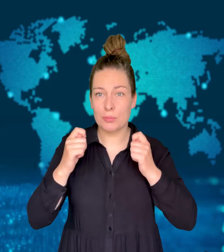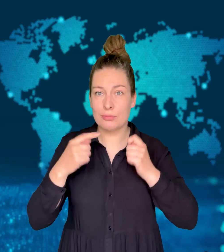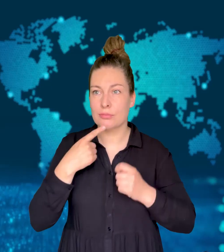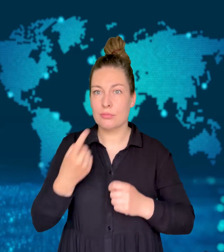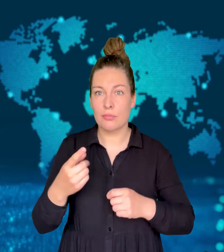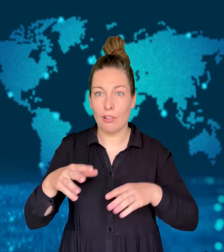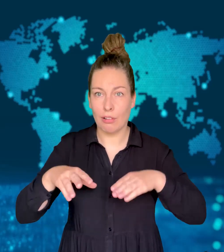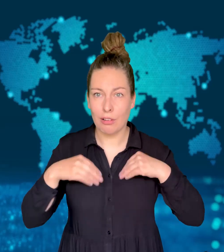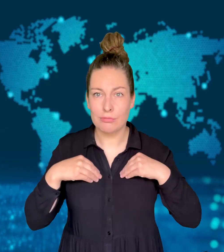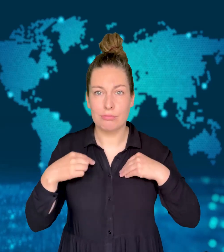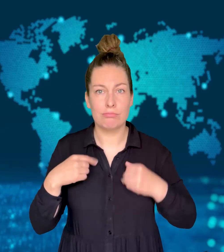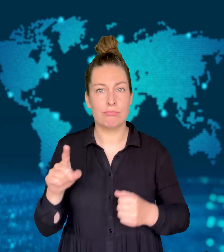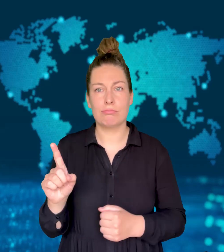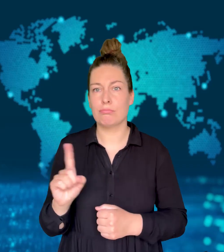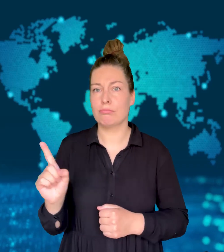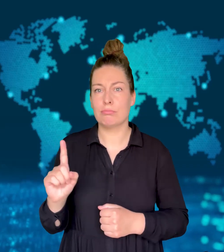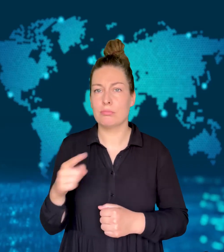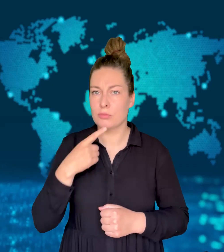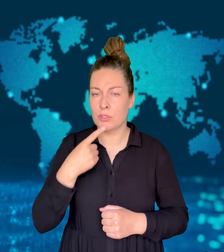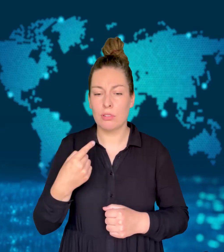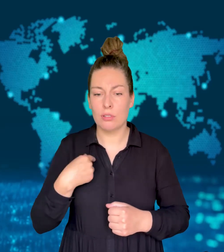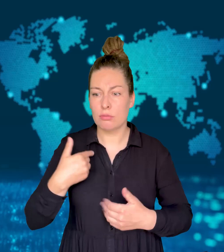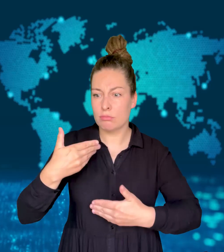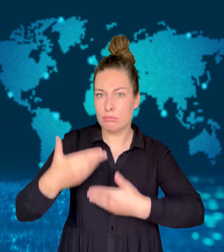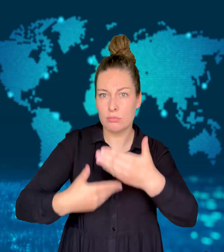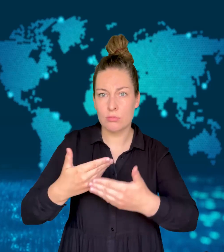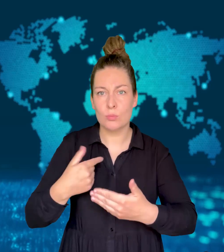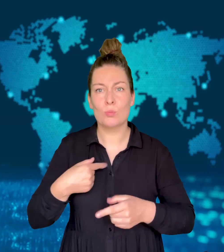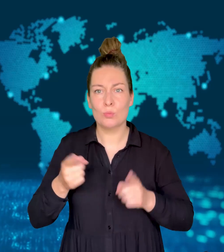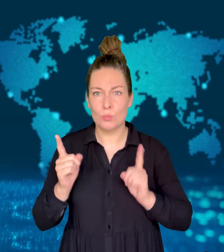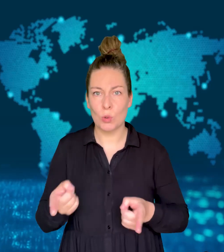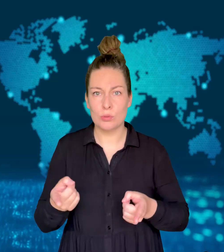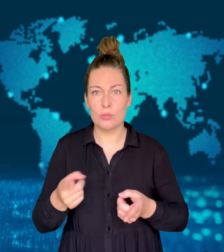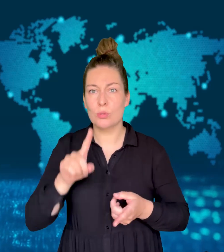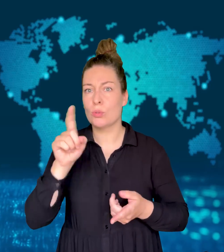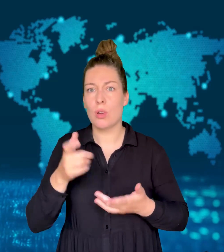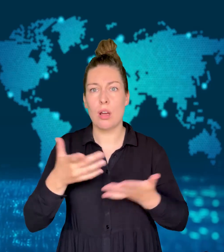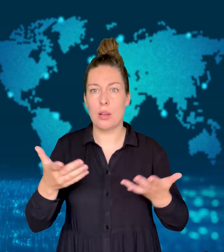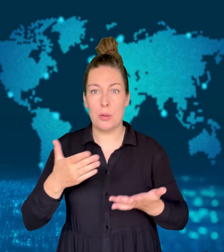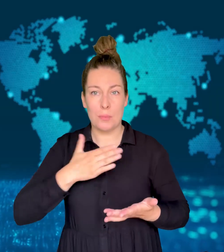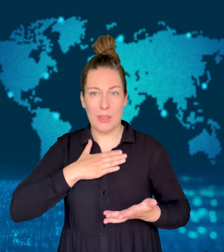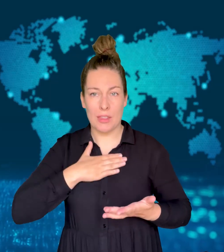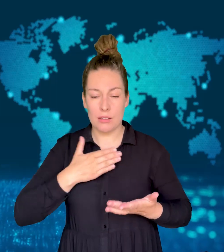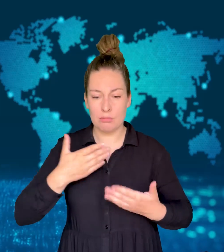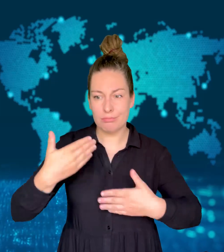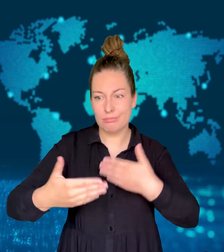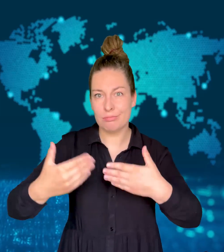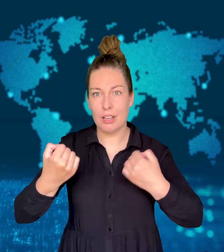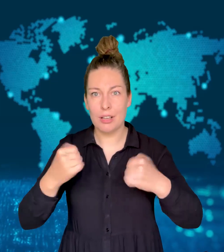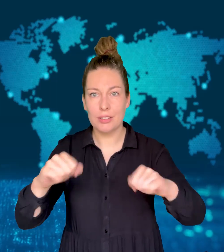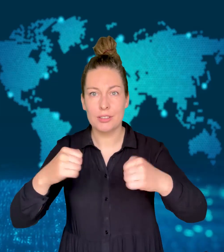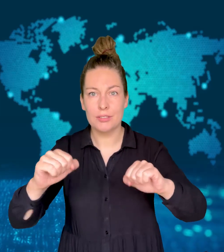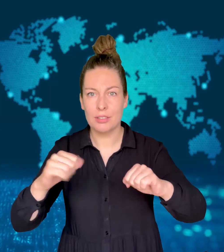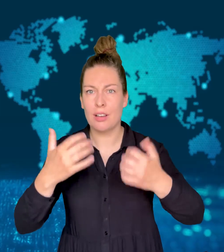This qualifies as a criminal act in Sweden, as it was committed with intent.